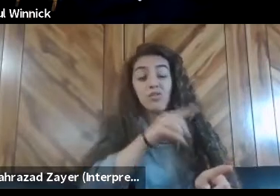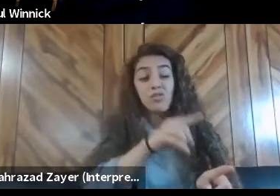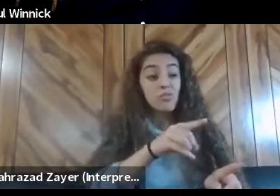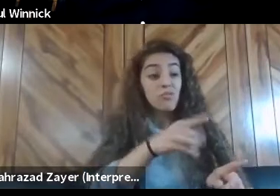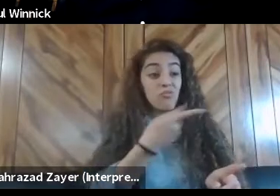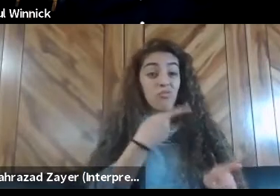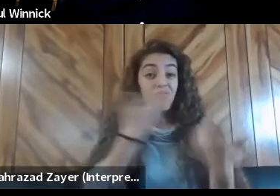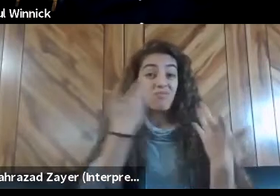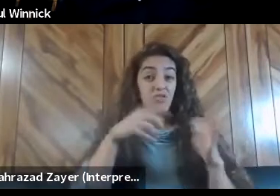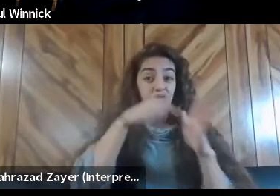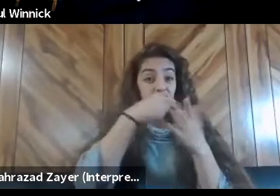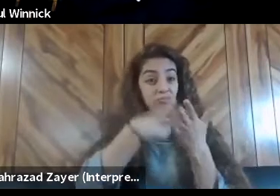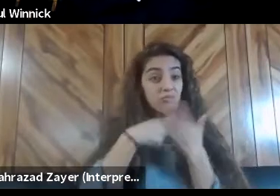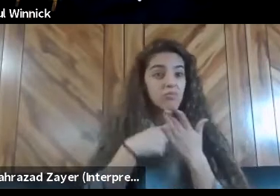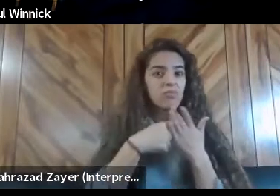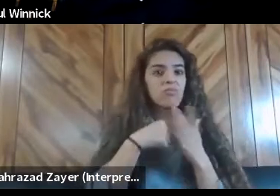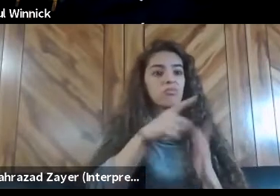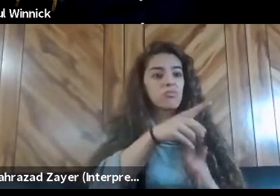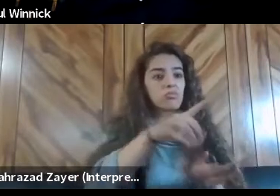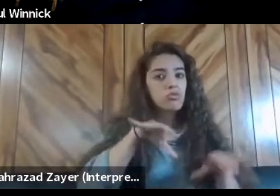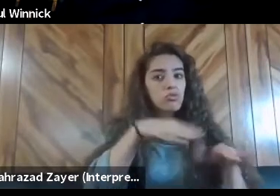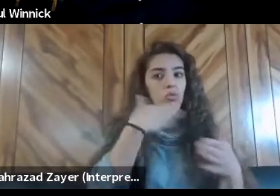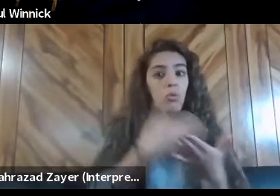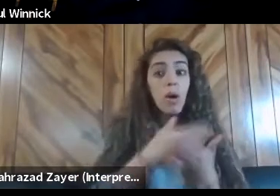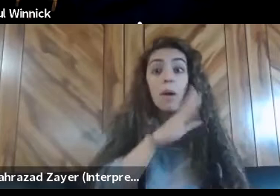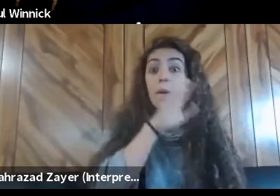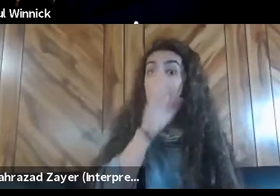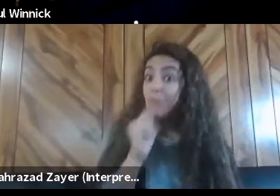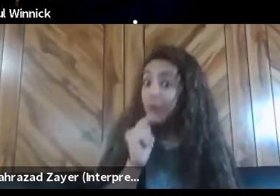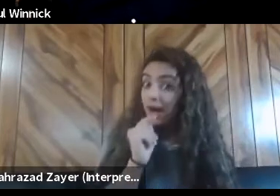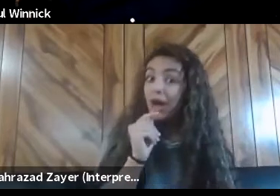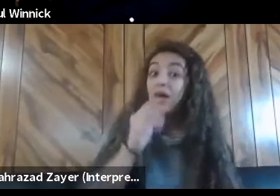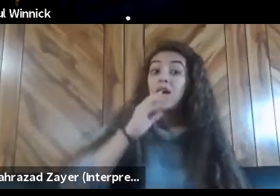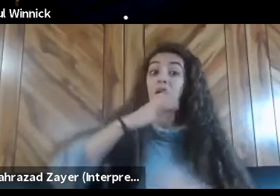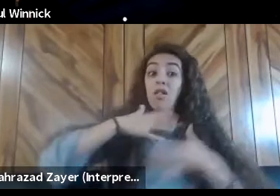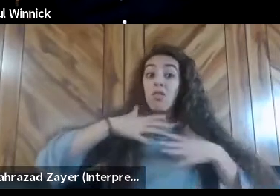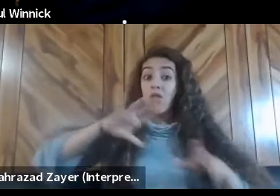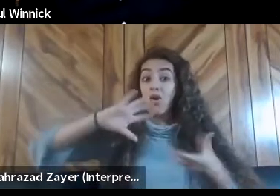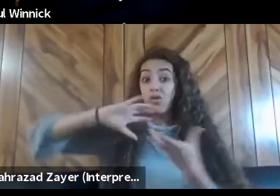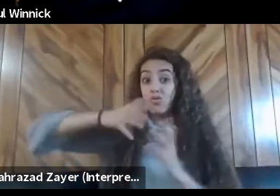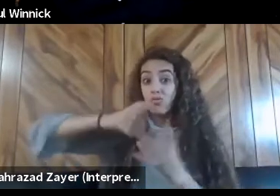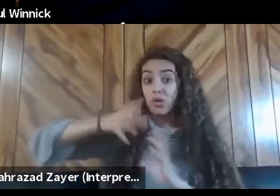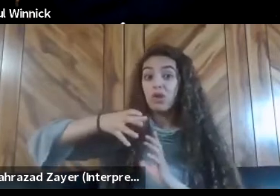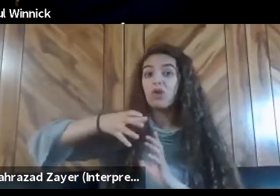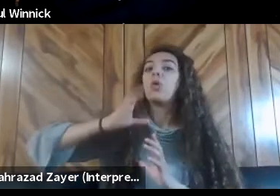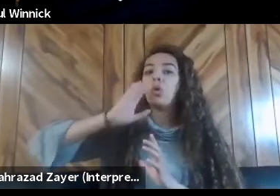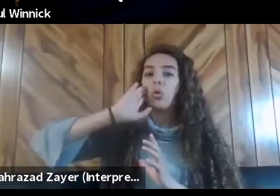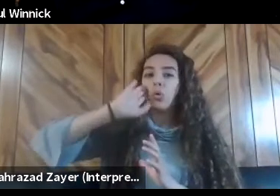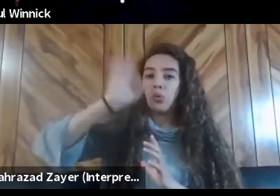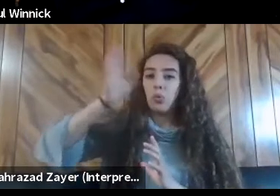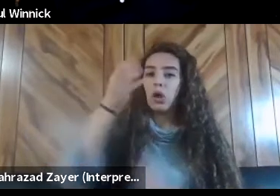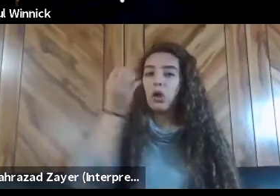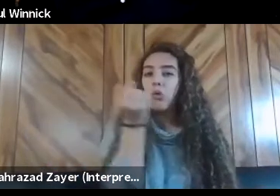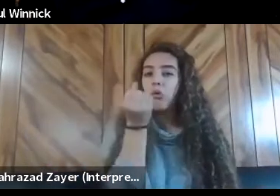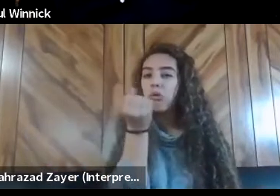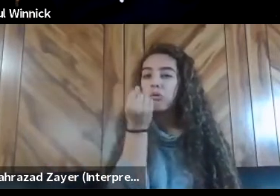not going to be doing laundry anytime soon. Because I'm trying to clean my dryer out with the blue tide.